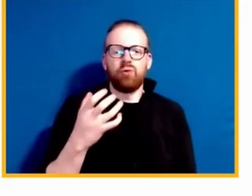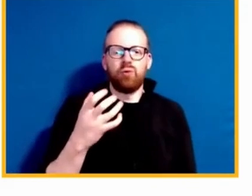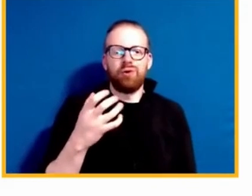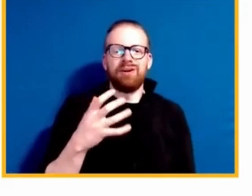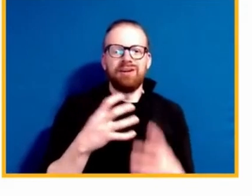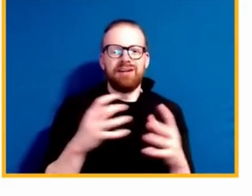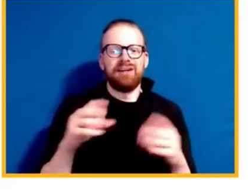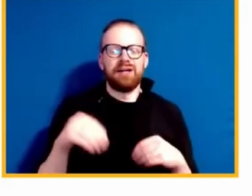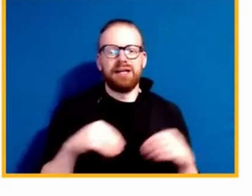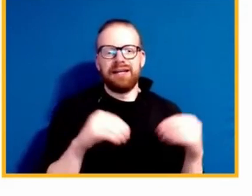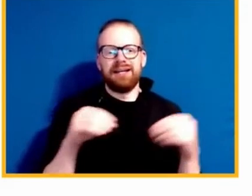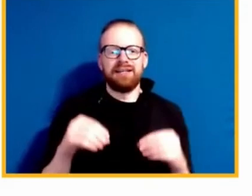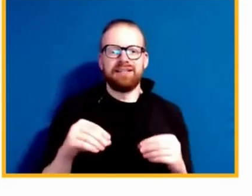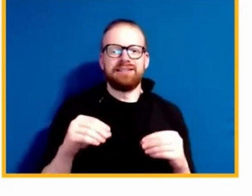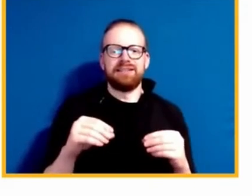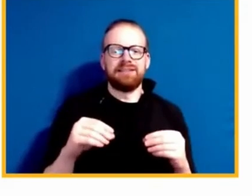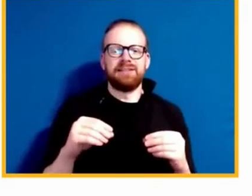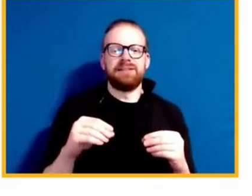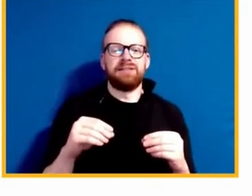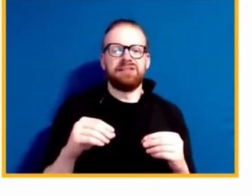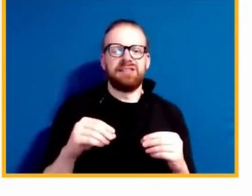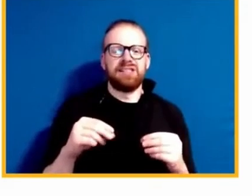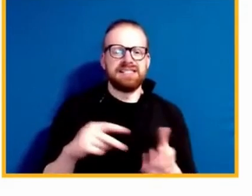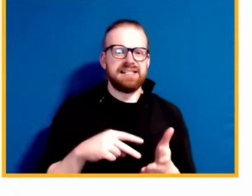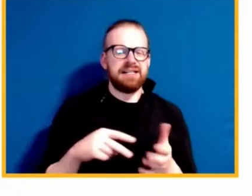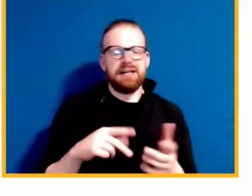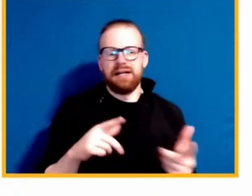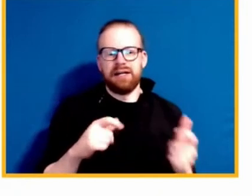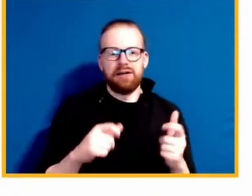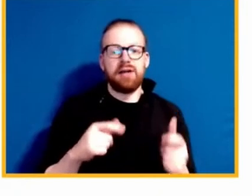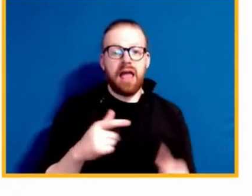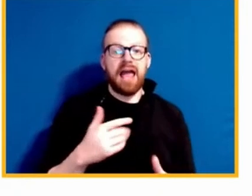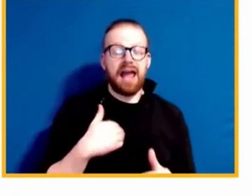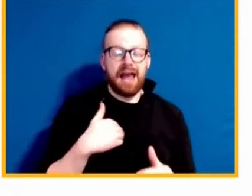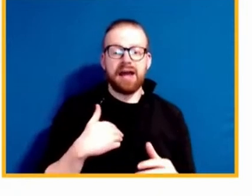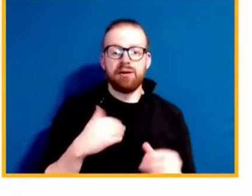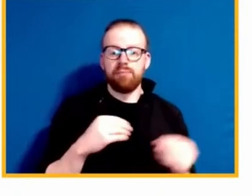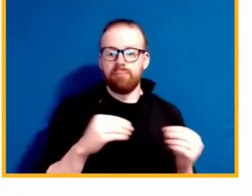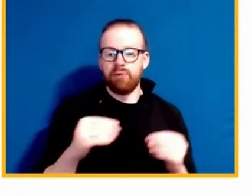moves into it and I felt like Velvet had those moves down but